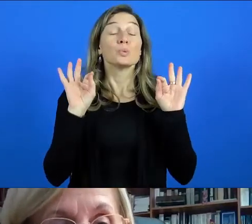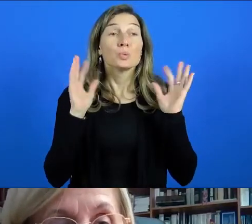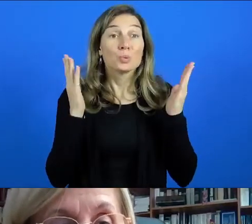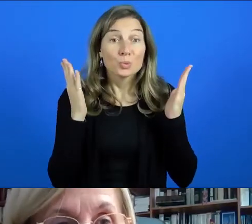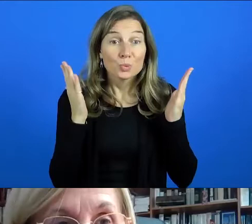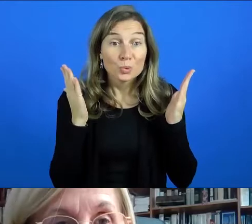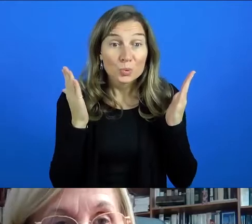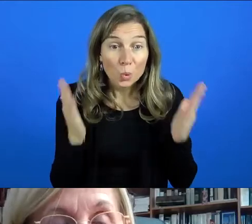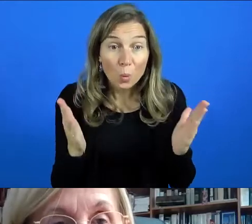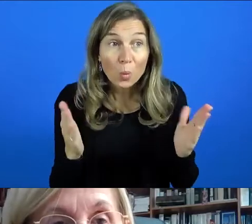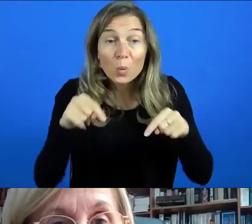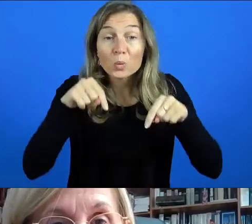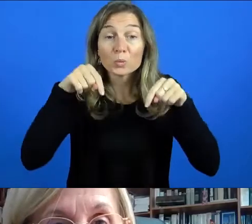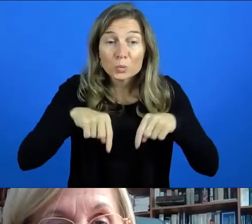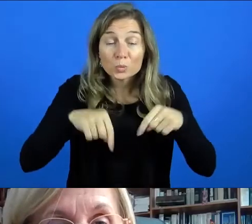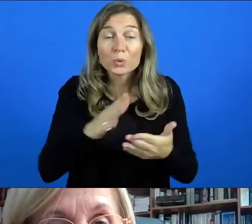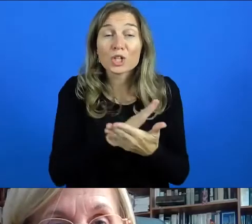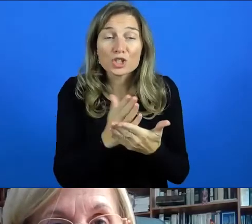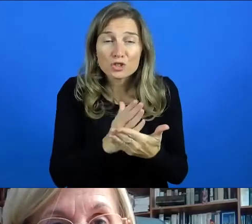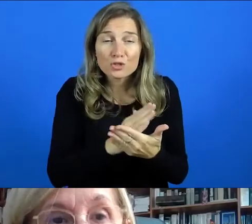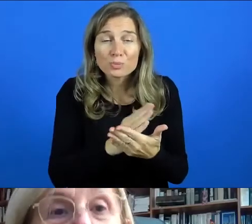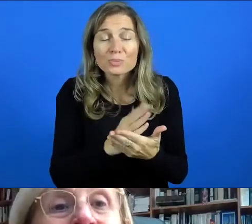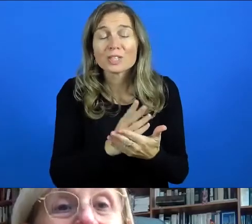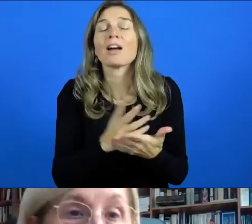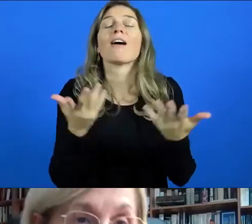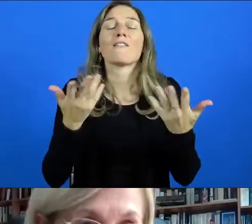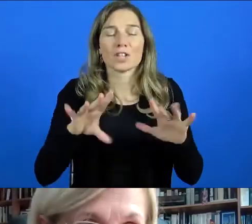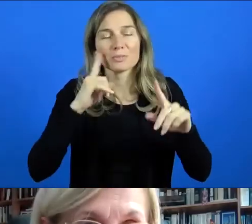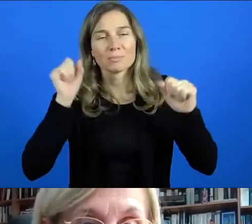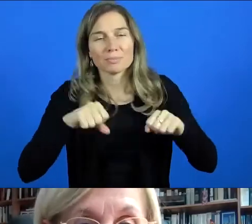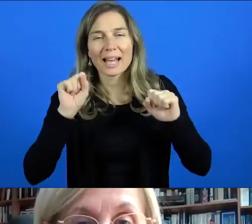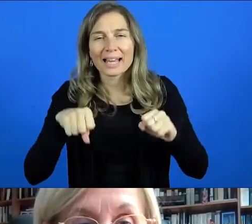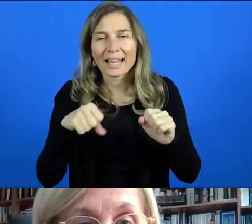So our interpreters have agreed 10 extra minutes to answer questions